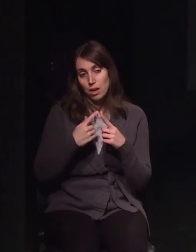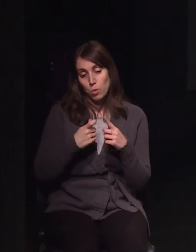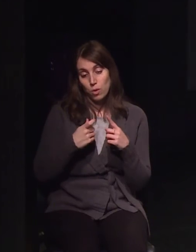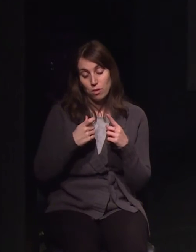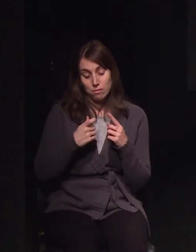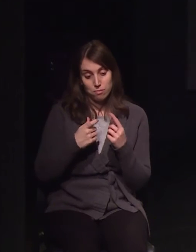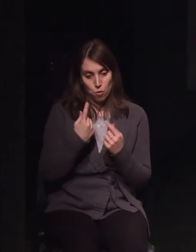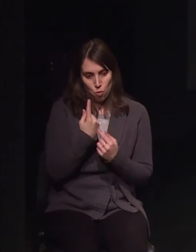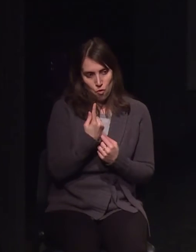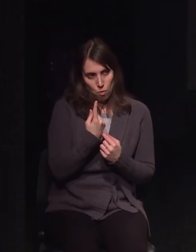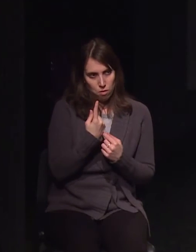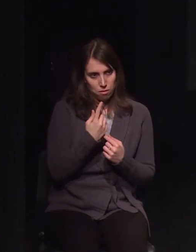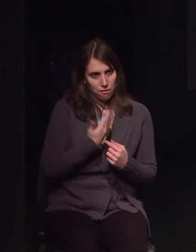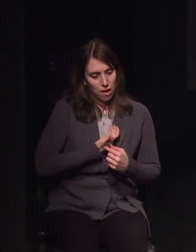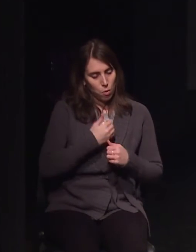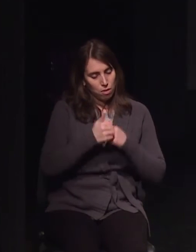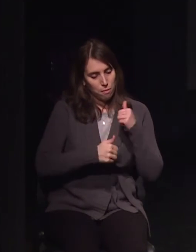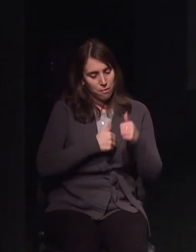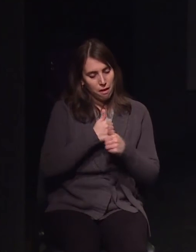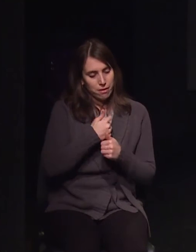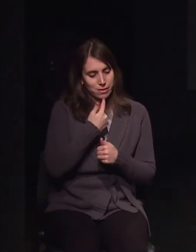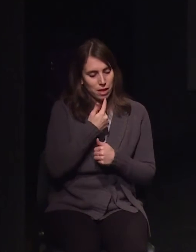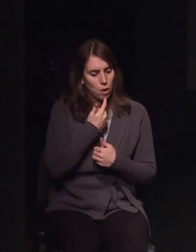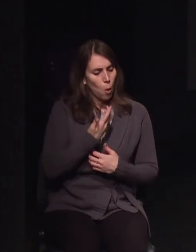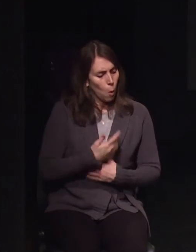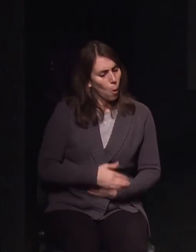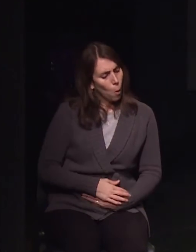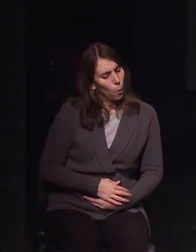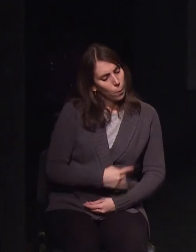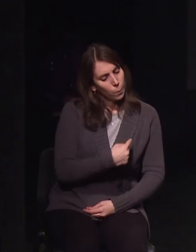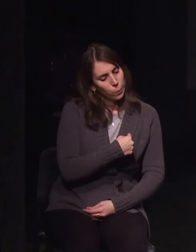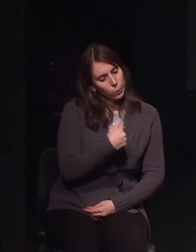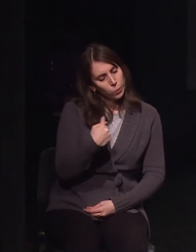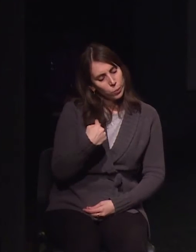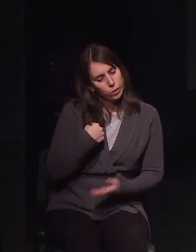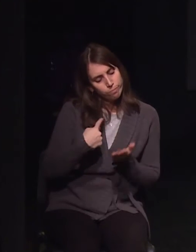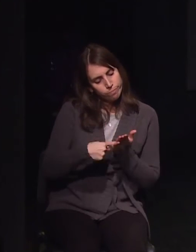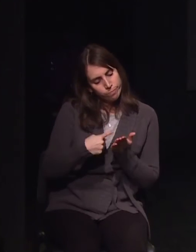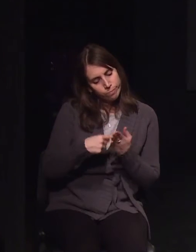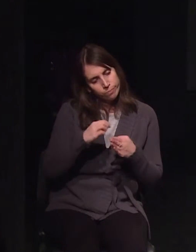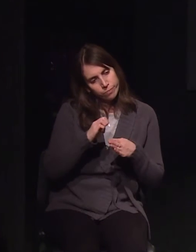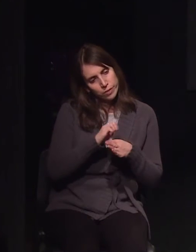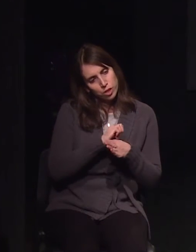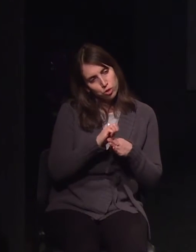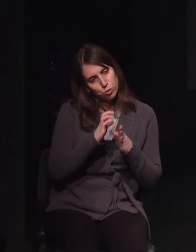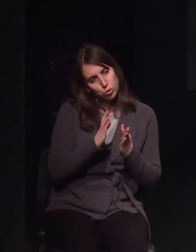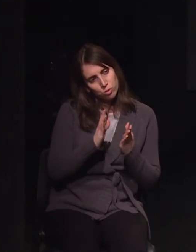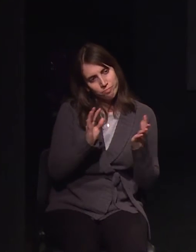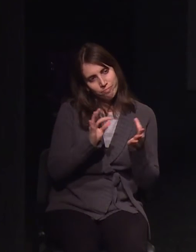point during the convening saying that we talk about entrepreneurship and global citizenship